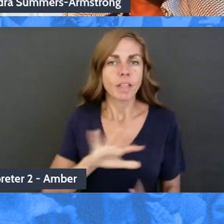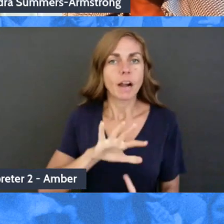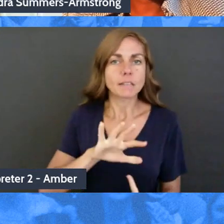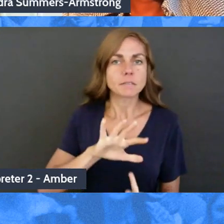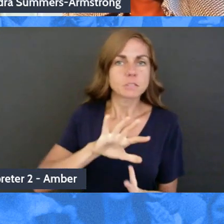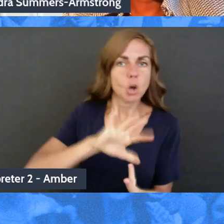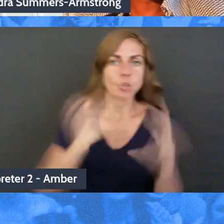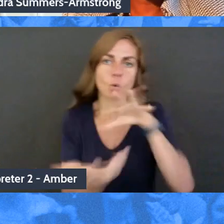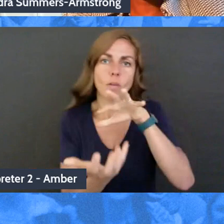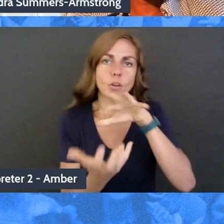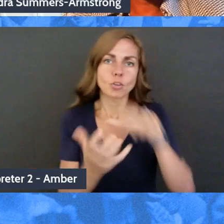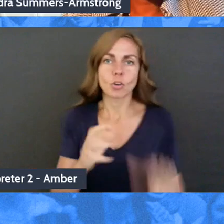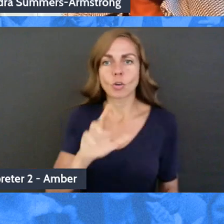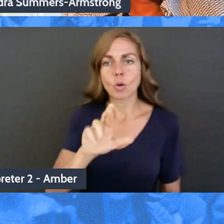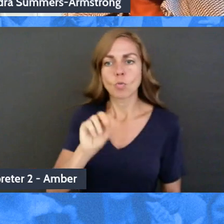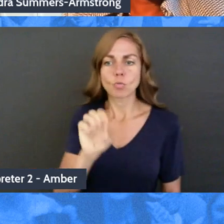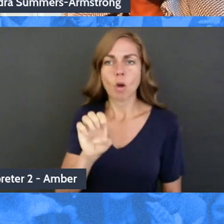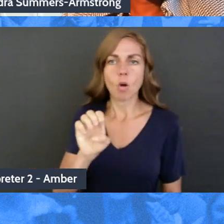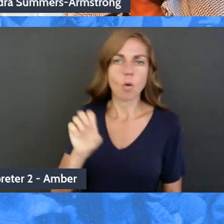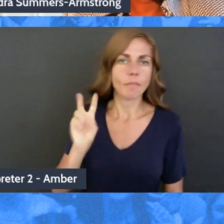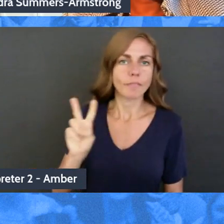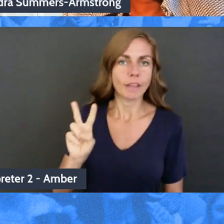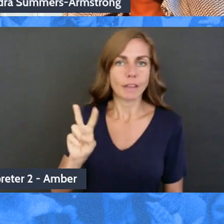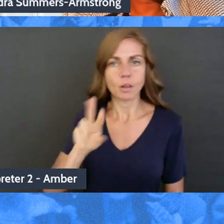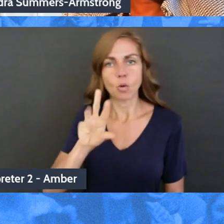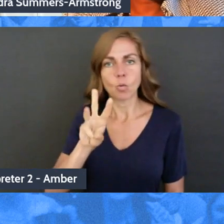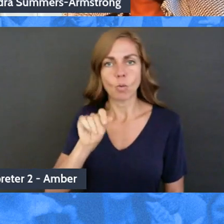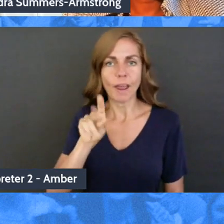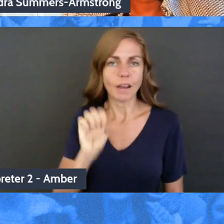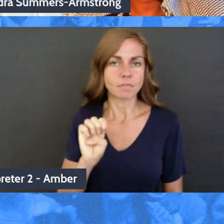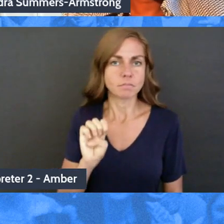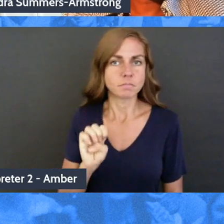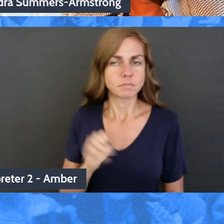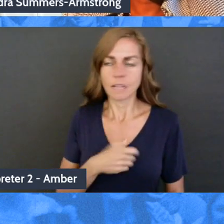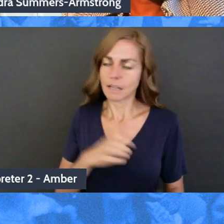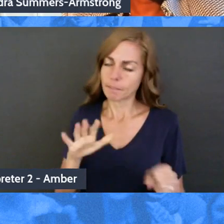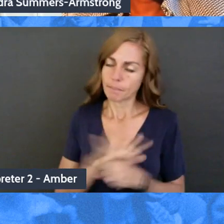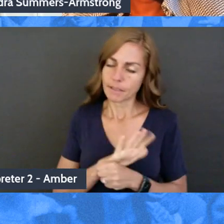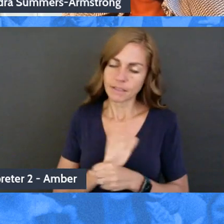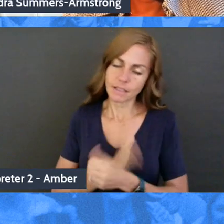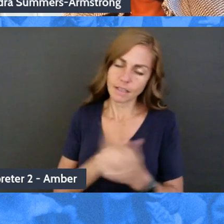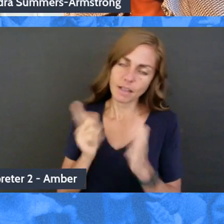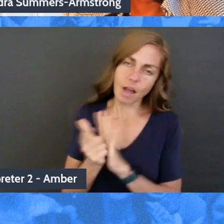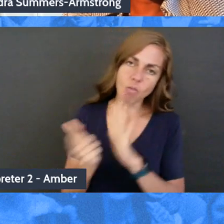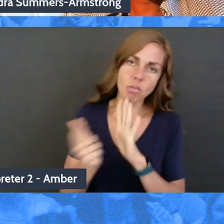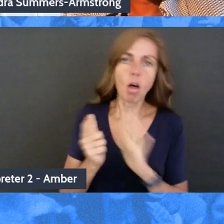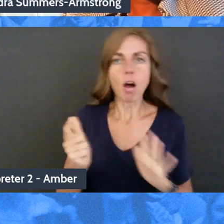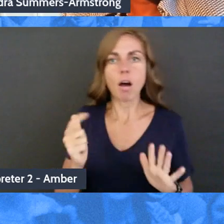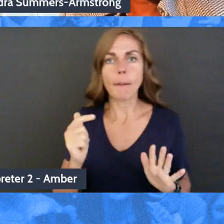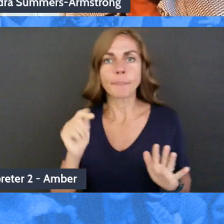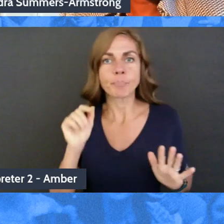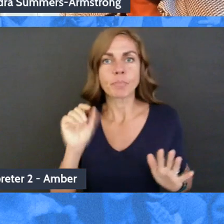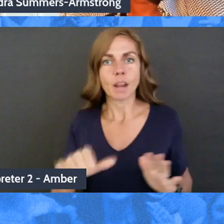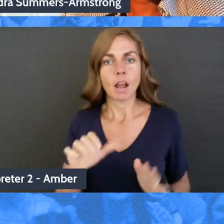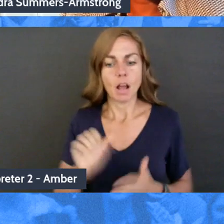and completely outlaw abortion. Now, we already know that Republicans like Arizona State, Senator Wendy Rogers,